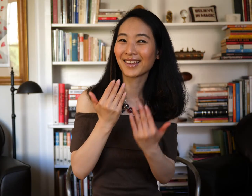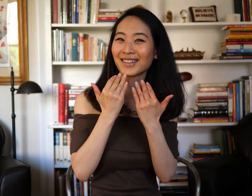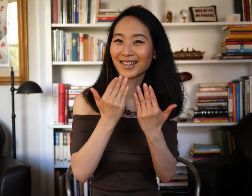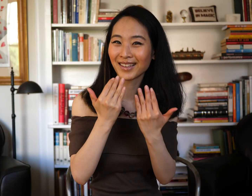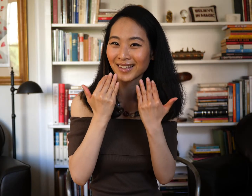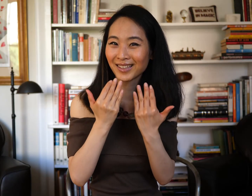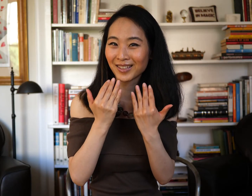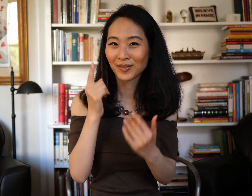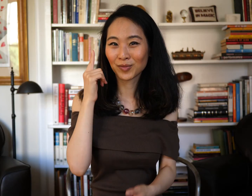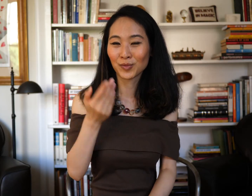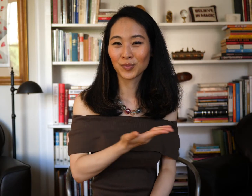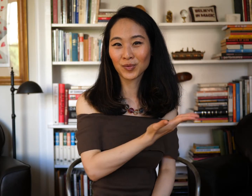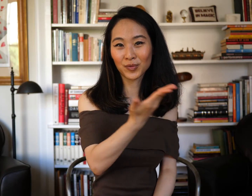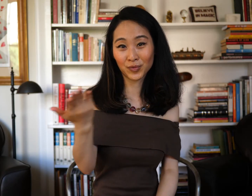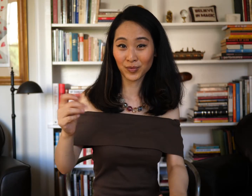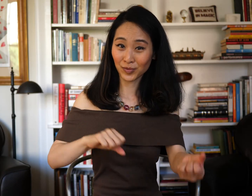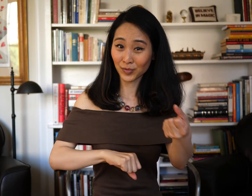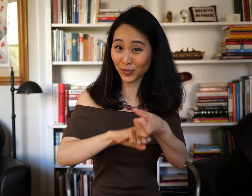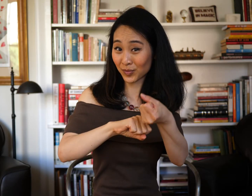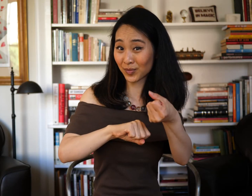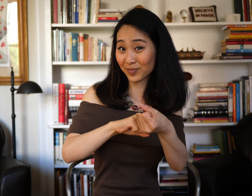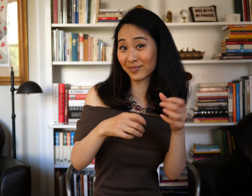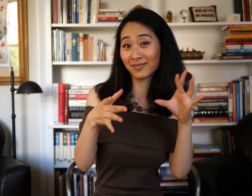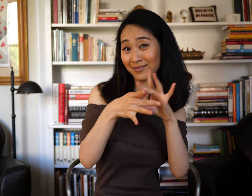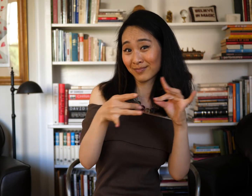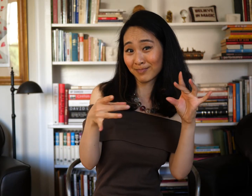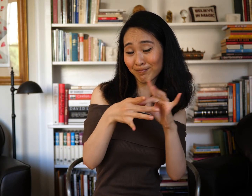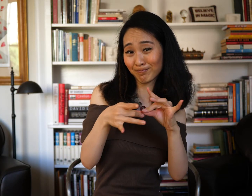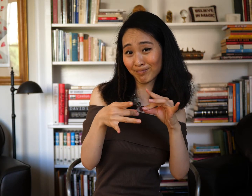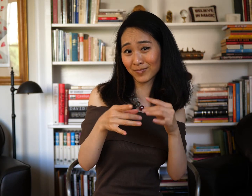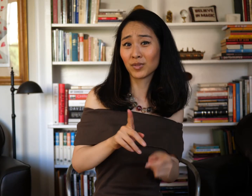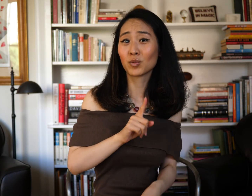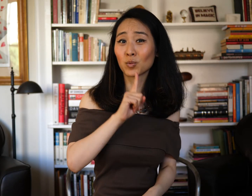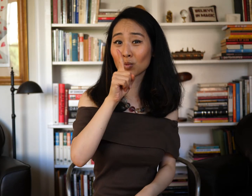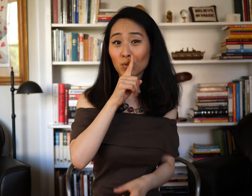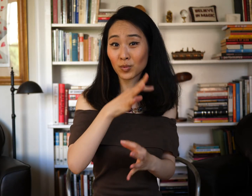Thank you for your support and comments!